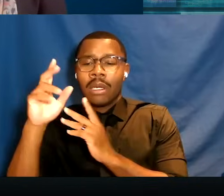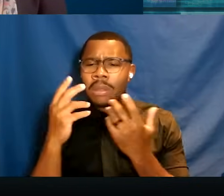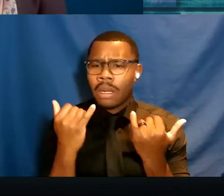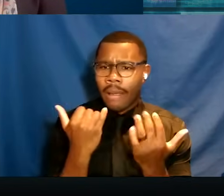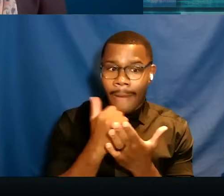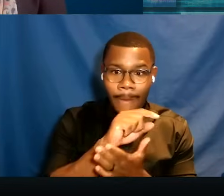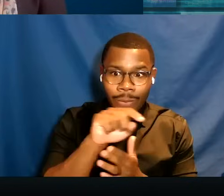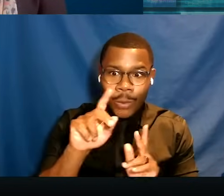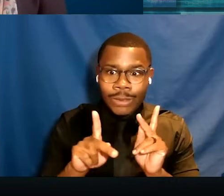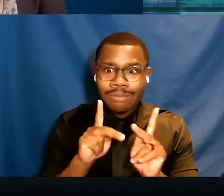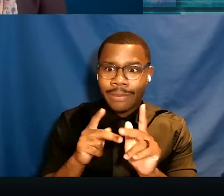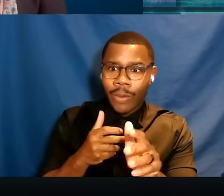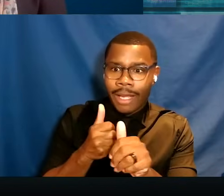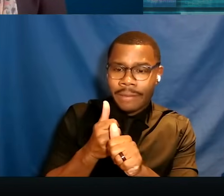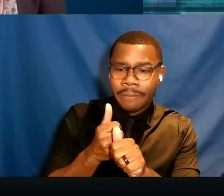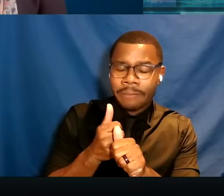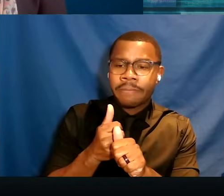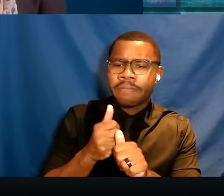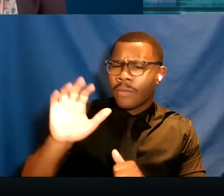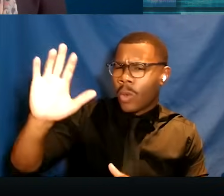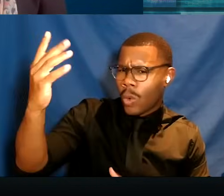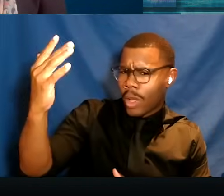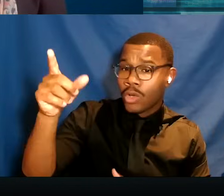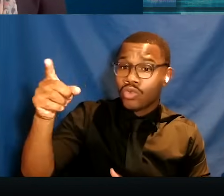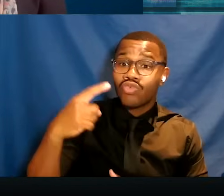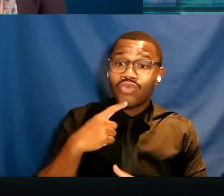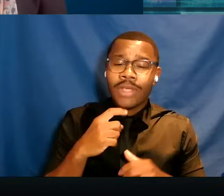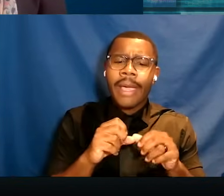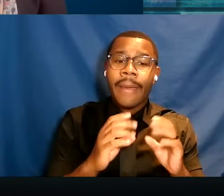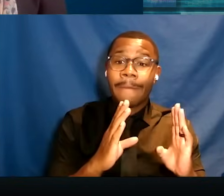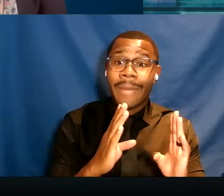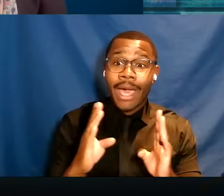Now, when you say breaking the wage, the pattern, let's just be clear, what does that mean exactly